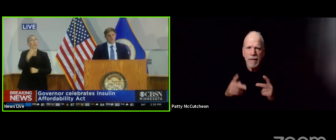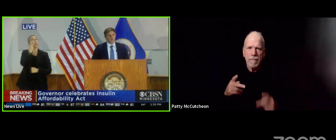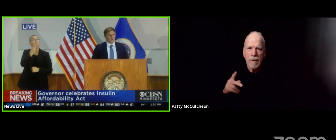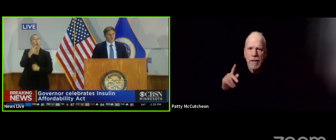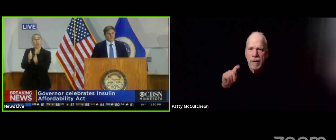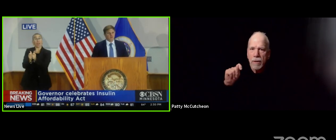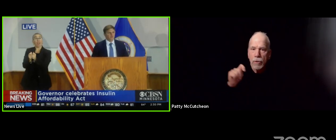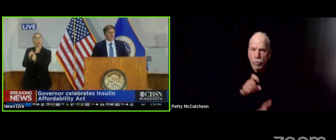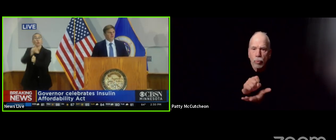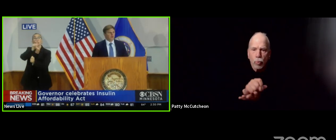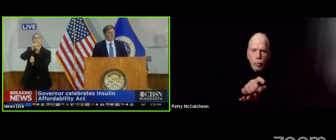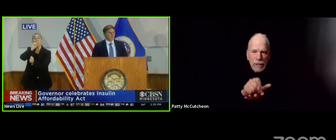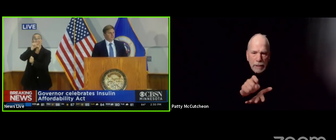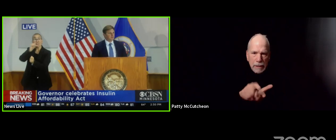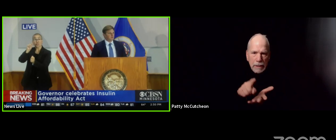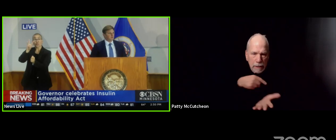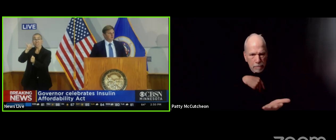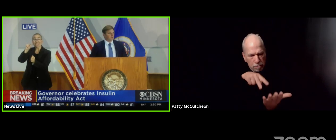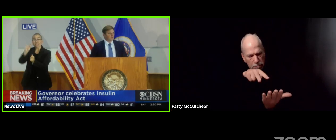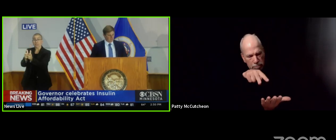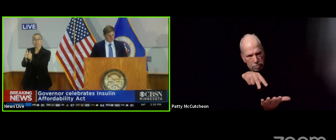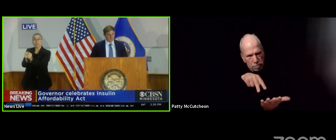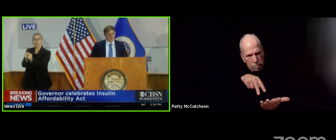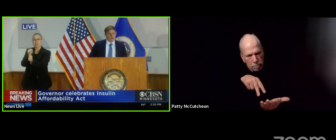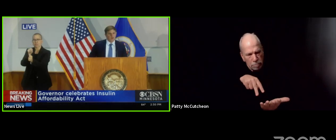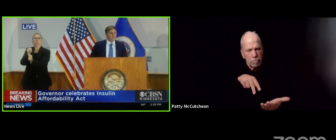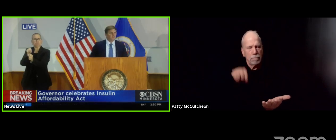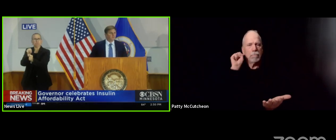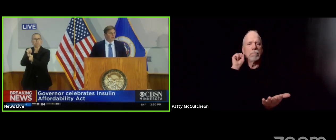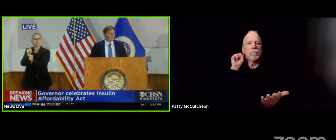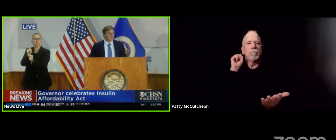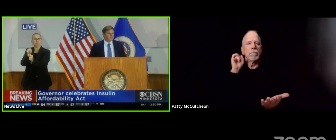SO I DON'T THINK A LOT OF LEGISLATORS WERE GIVEN A HEADS-UP. I DID HAVE A BRIEF CONVERSATION